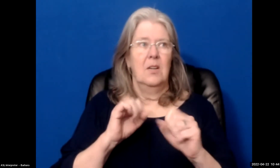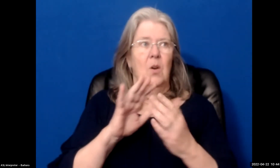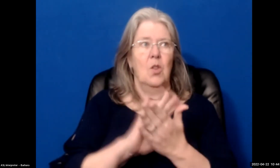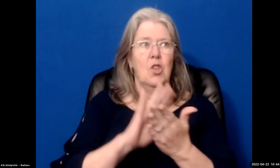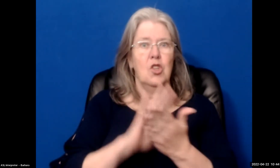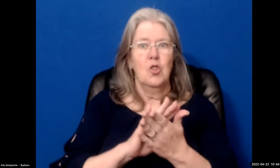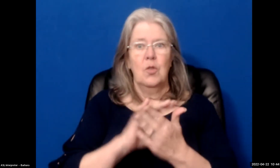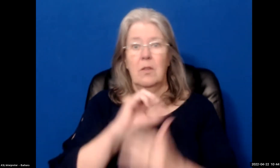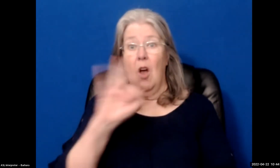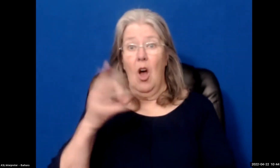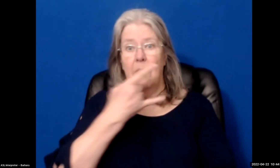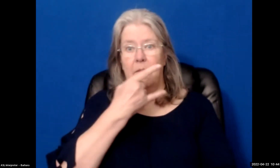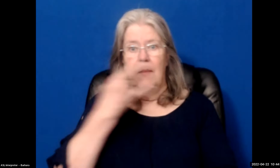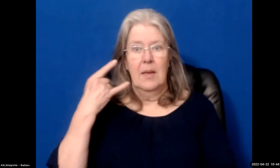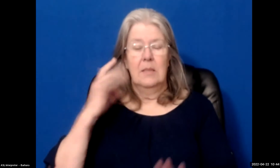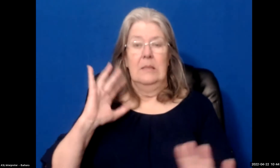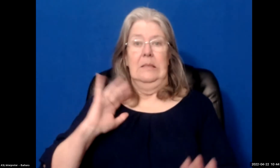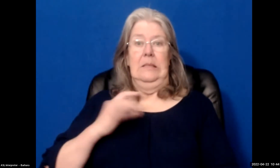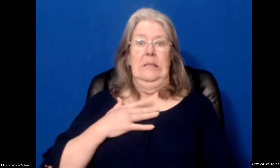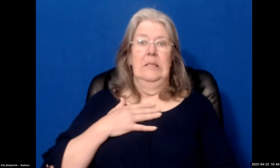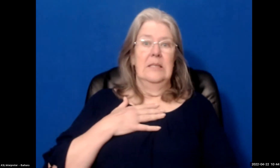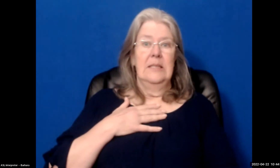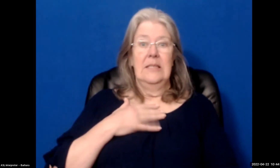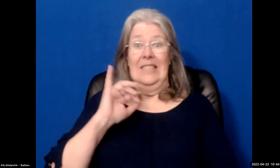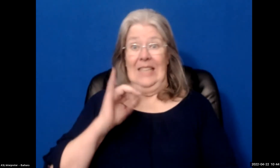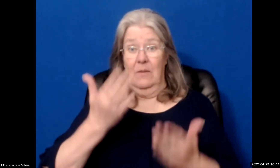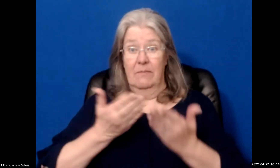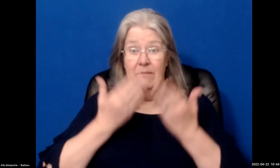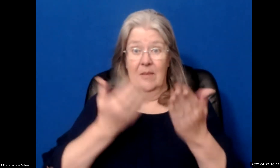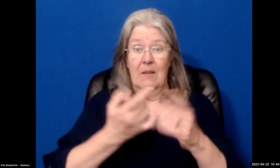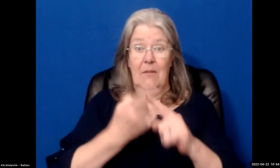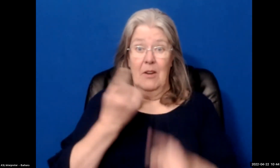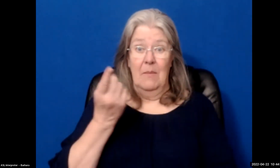you know, before, you know, that was really the recommendation from our doctors and whether